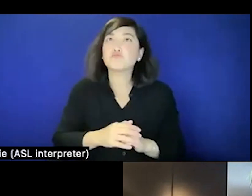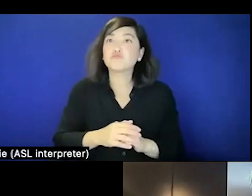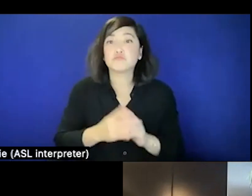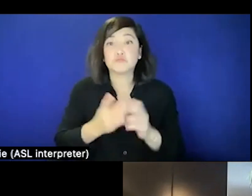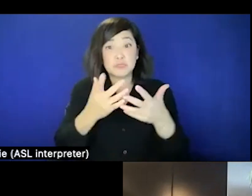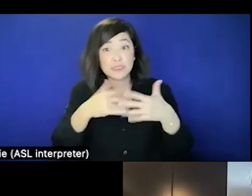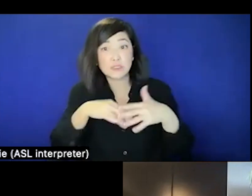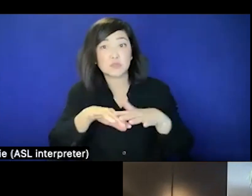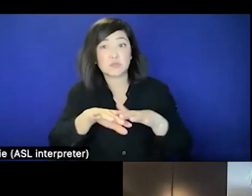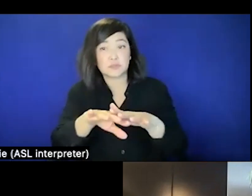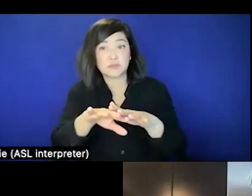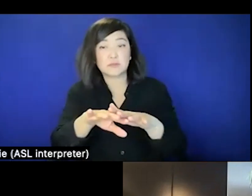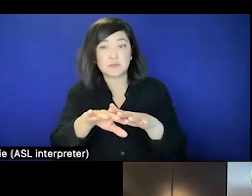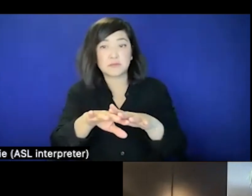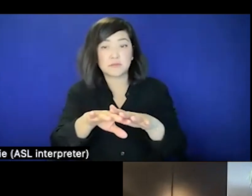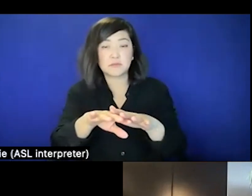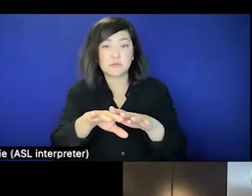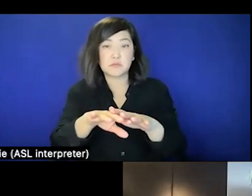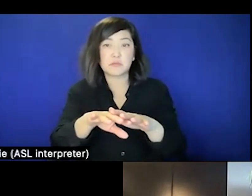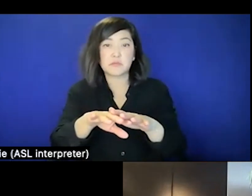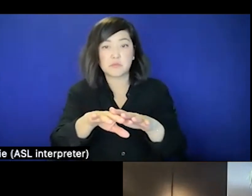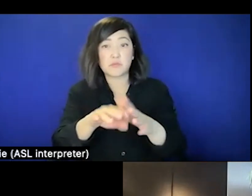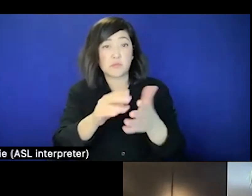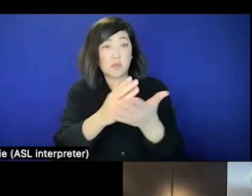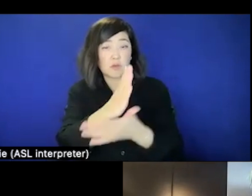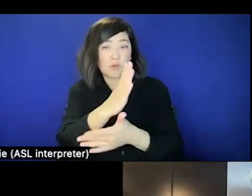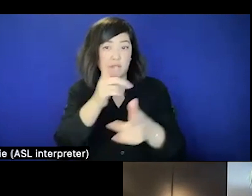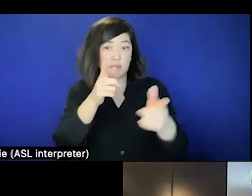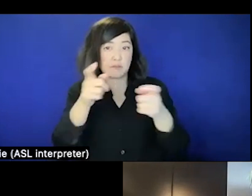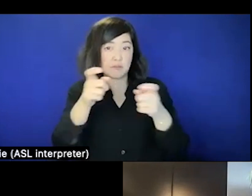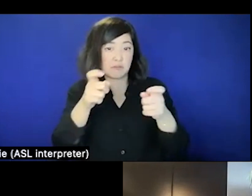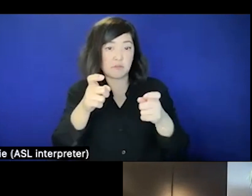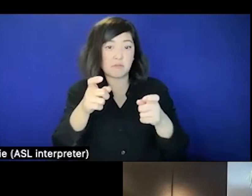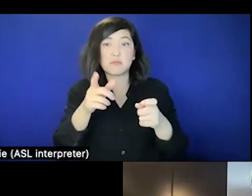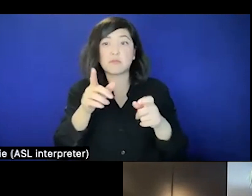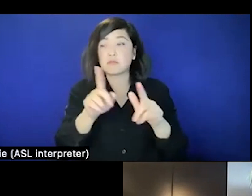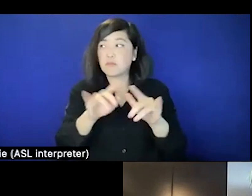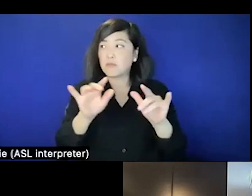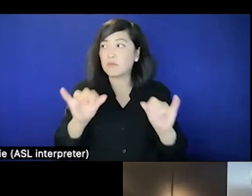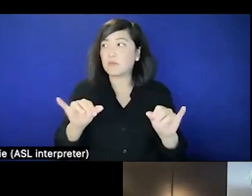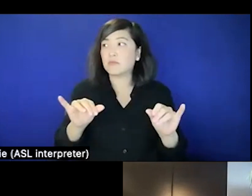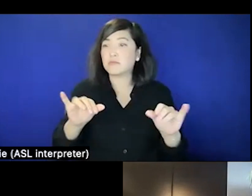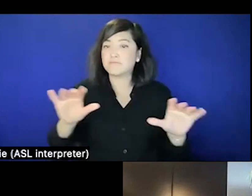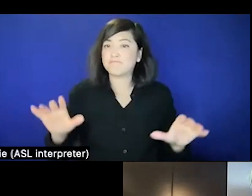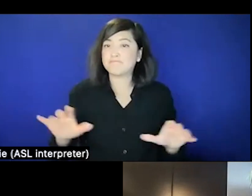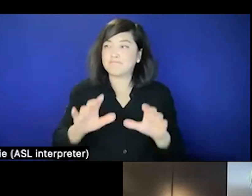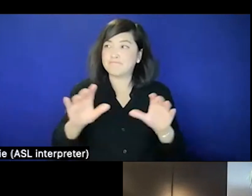of rights management and getting involved in where the business is going. You think